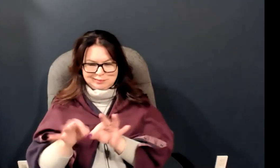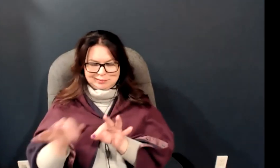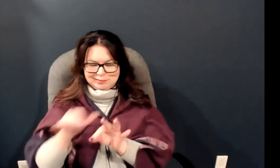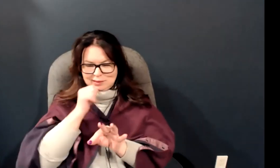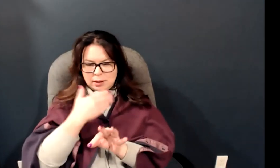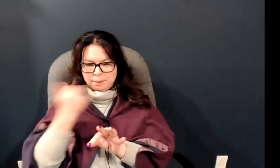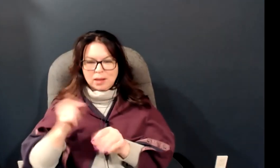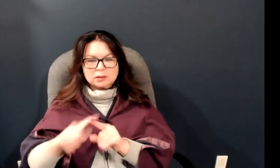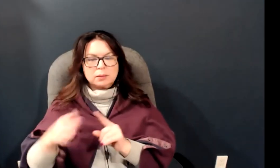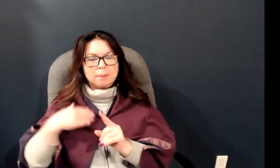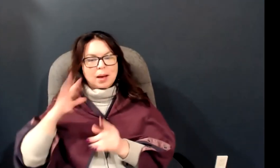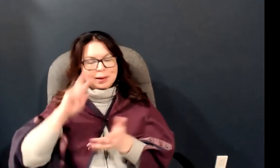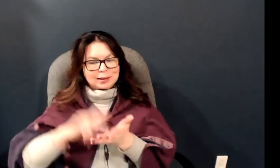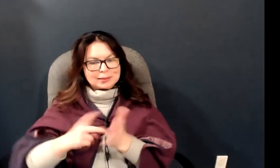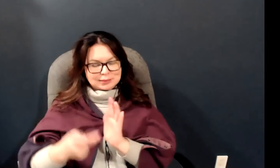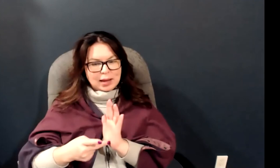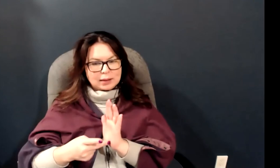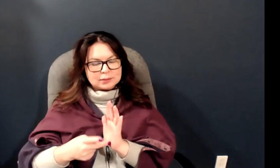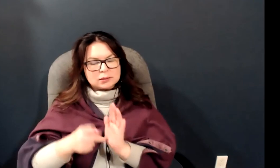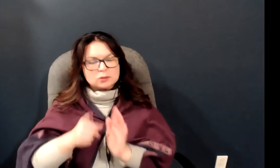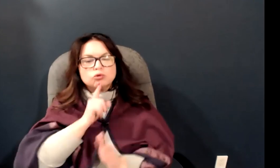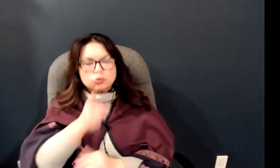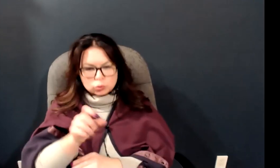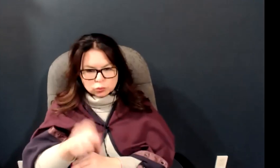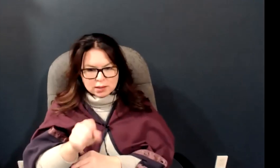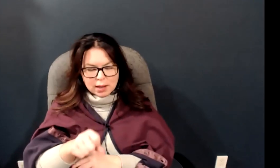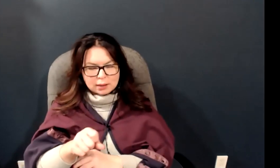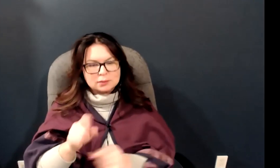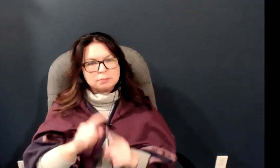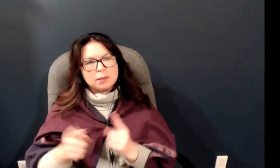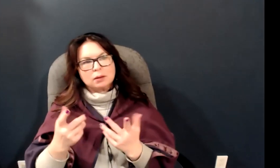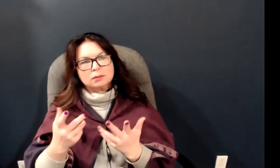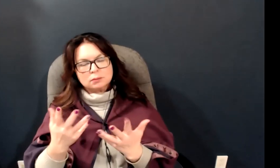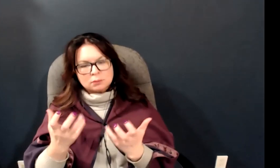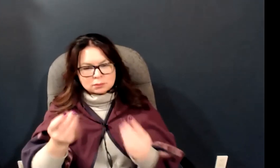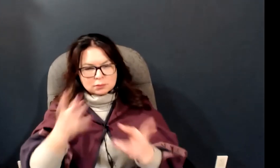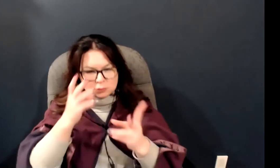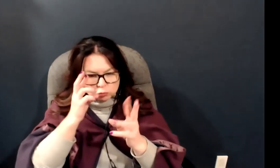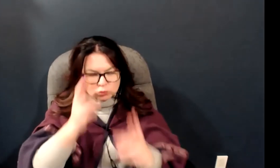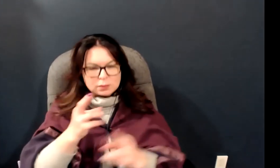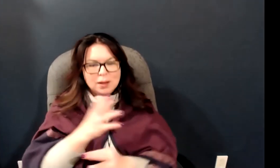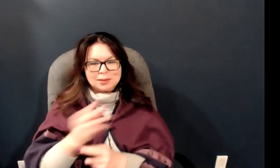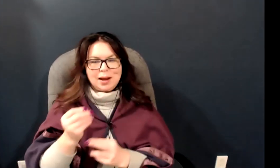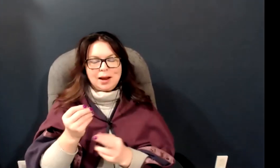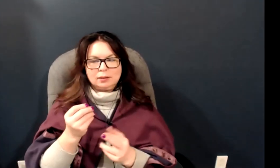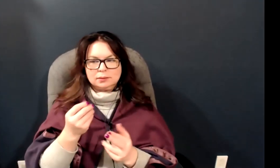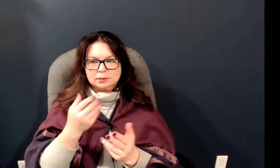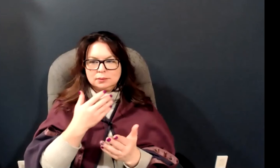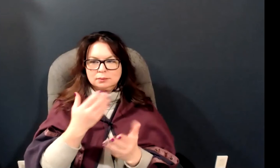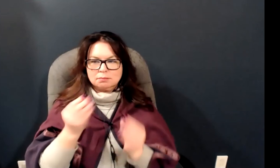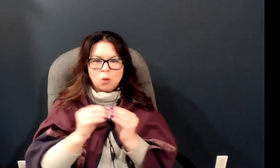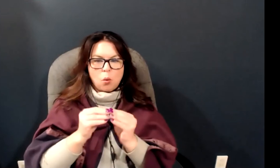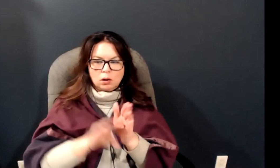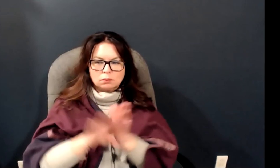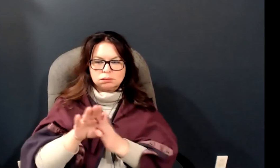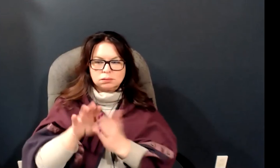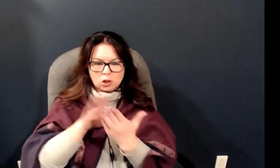her whole idea was around creating a piece that was about shame. And, I do not, I agree